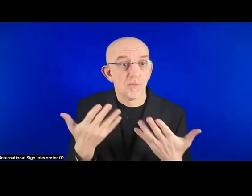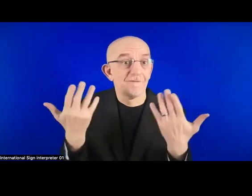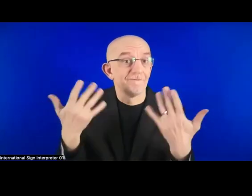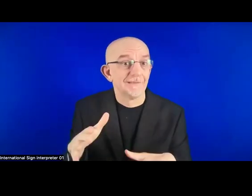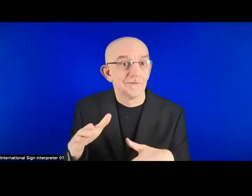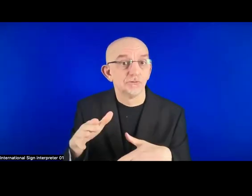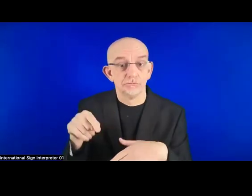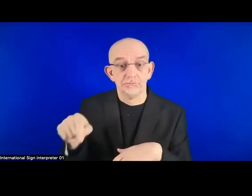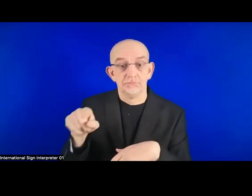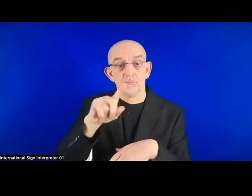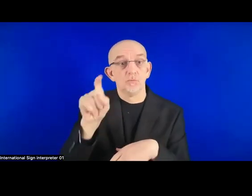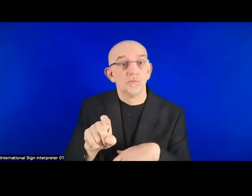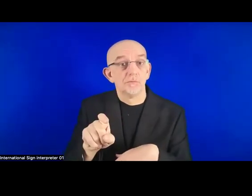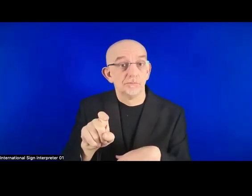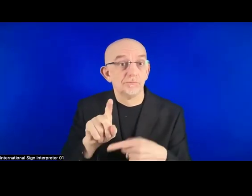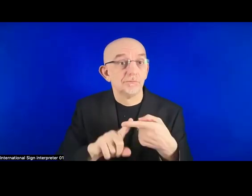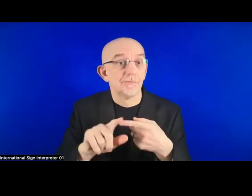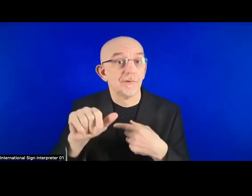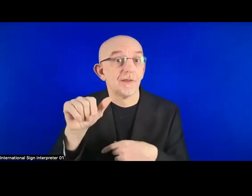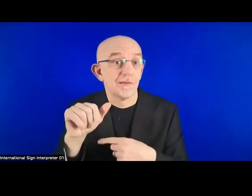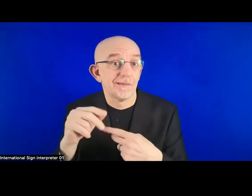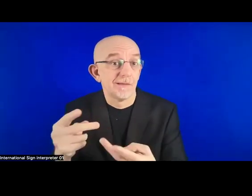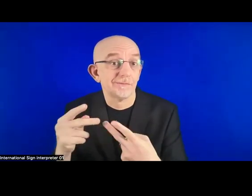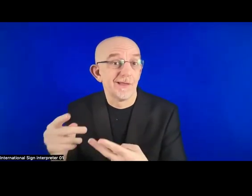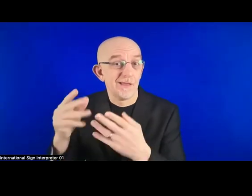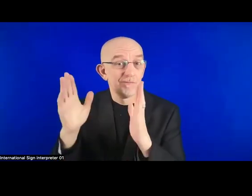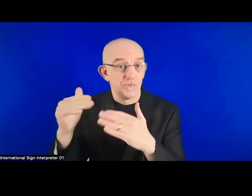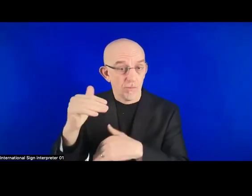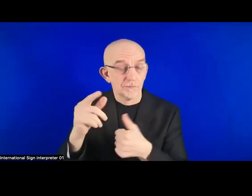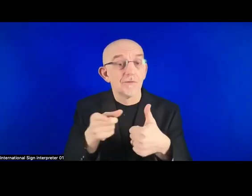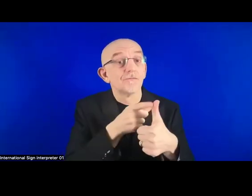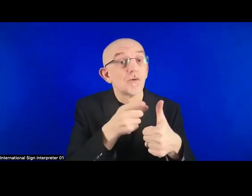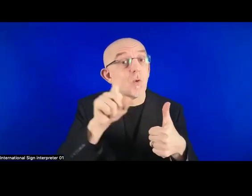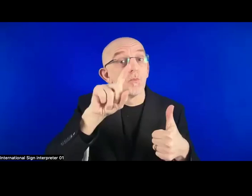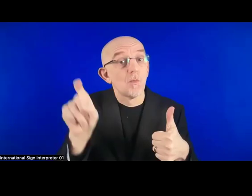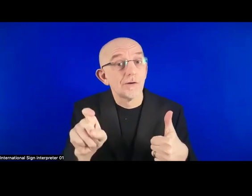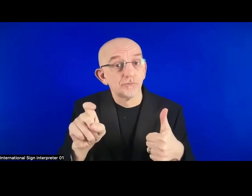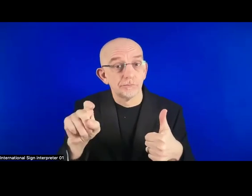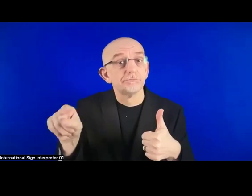box. The first question we received was about flexibility on the award of the PhD itself